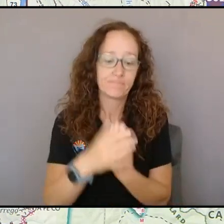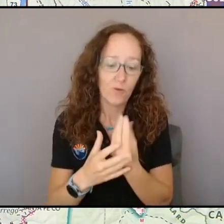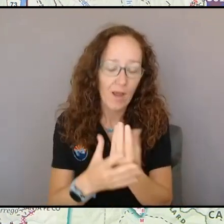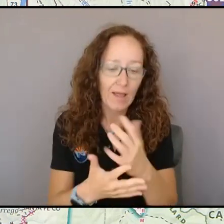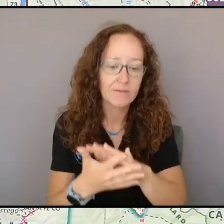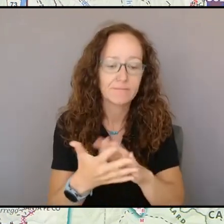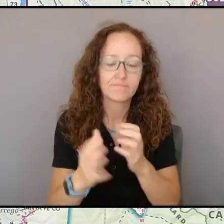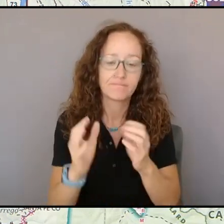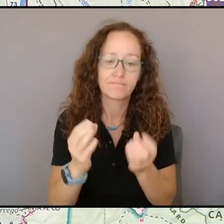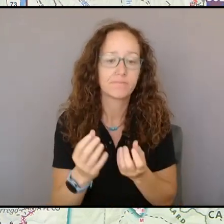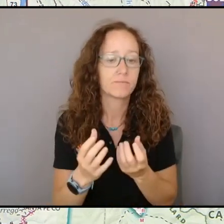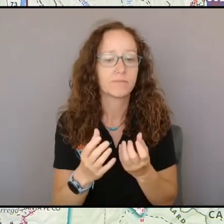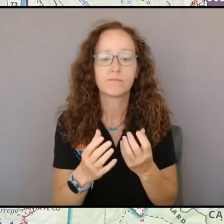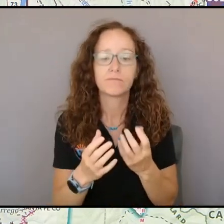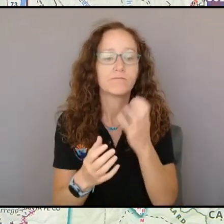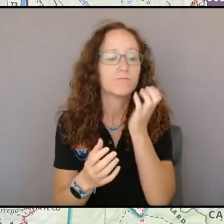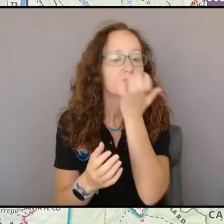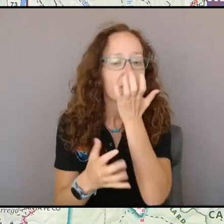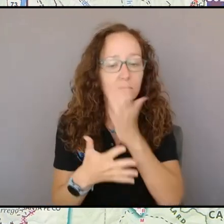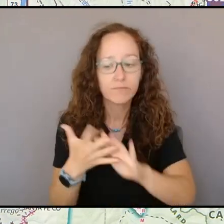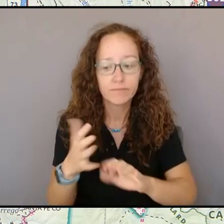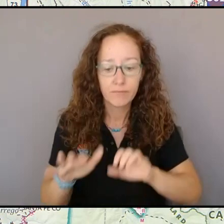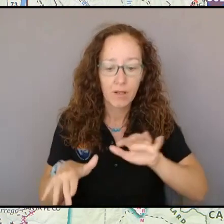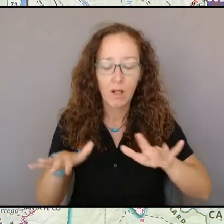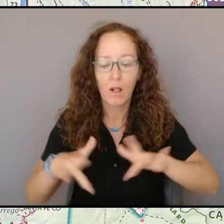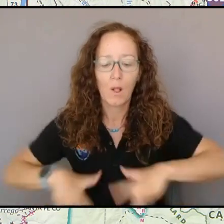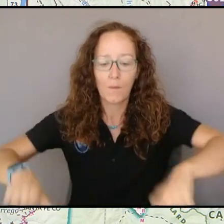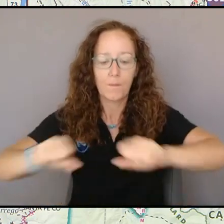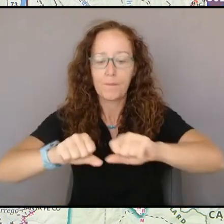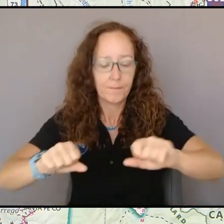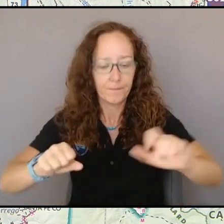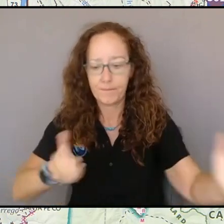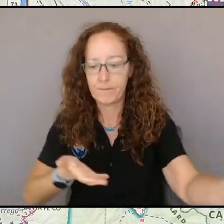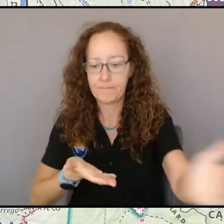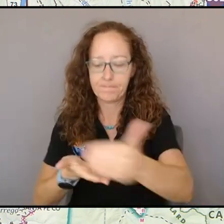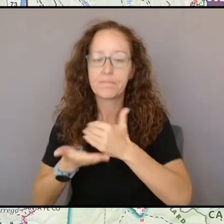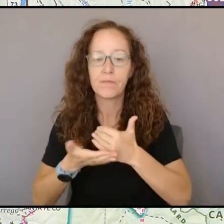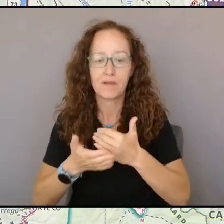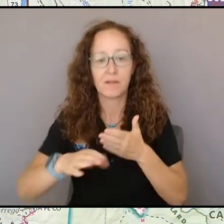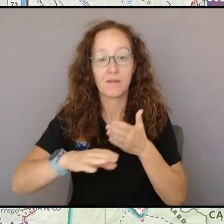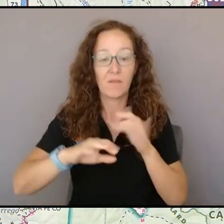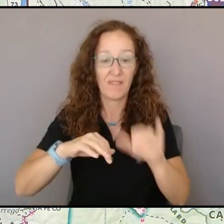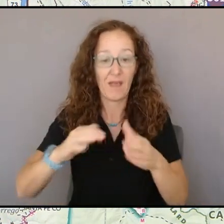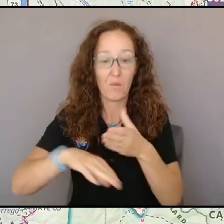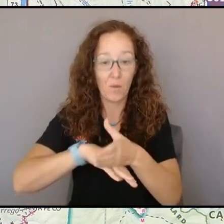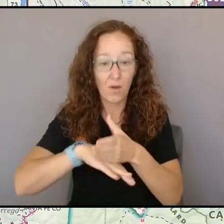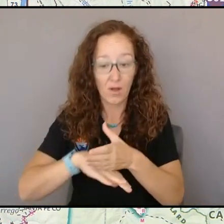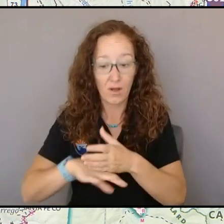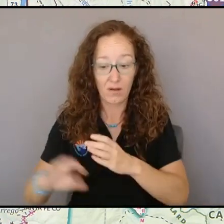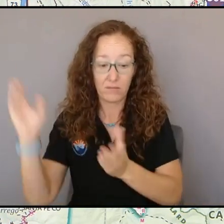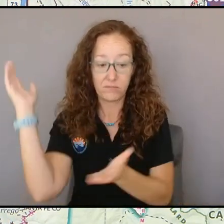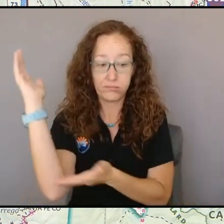any more fuel to burn towards homes. So we have a lot of chipping to complete in there as well. So you're going to see